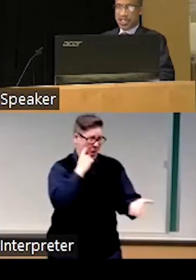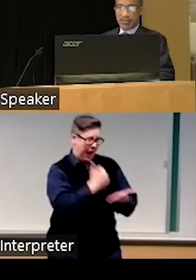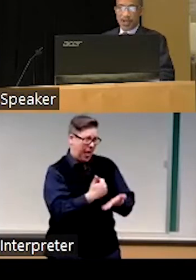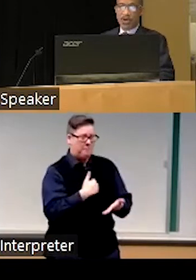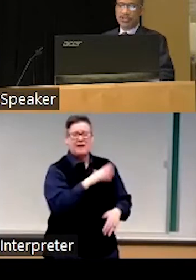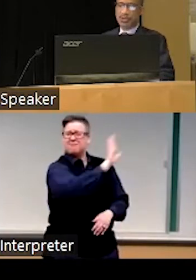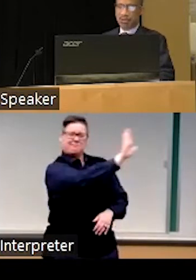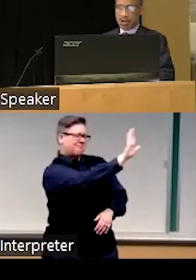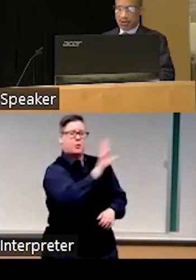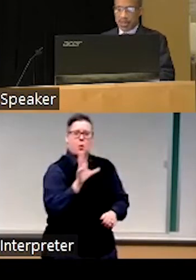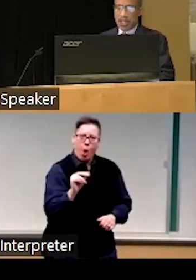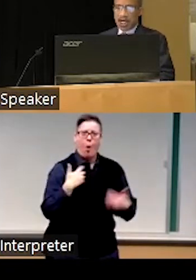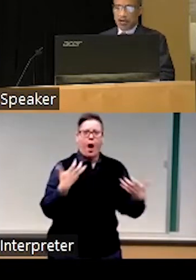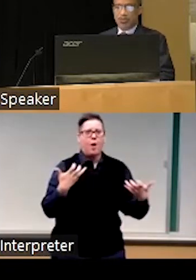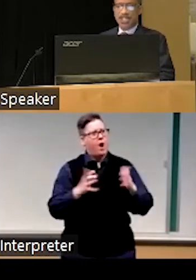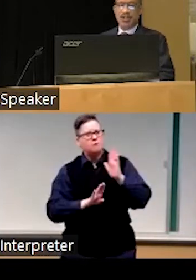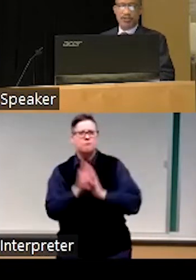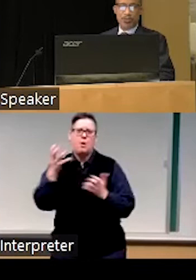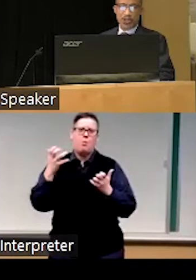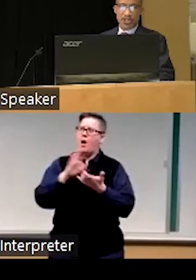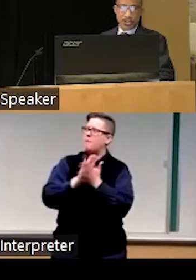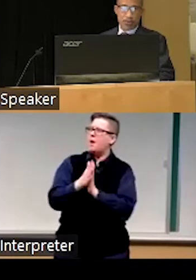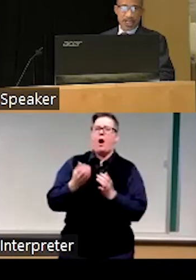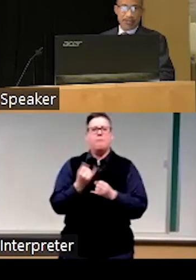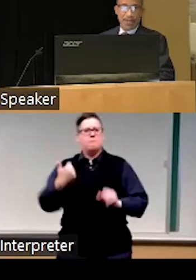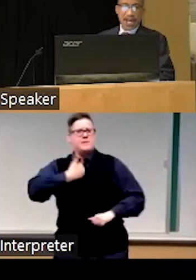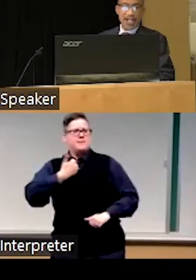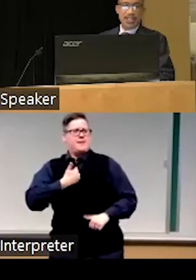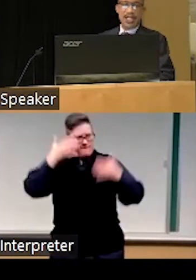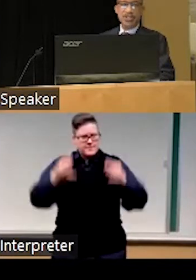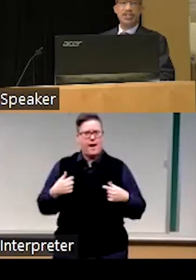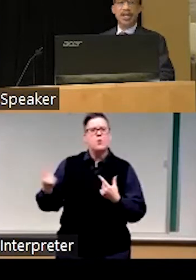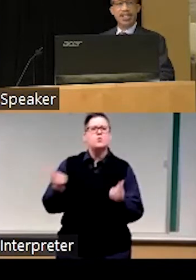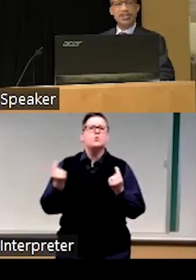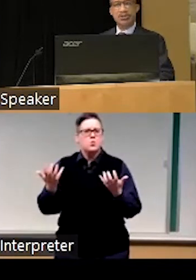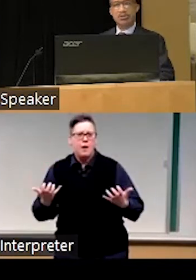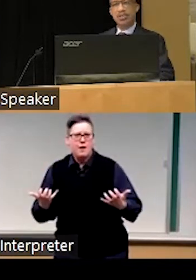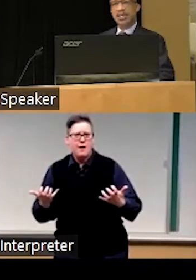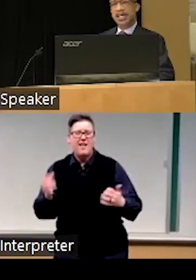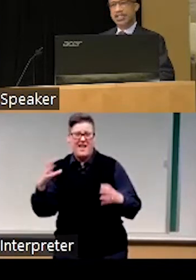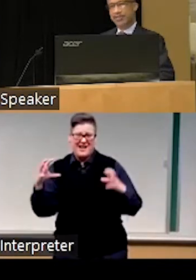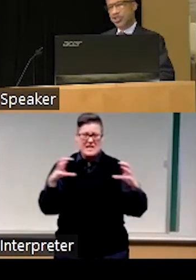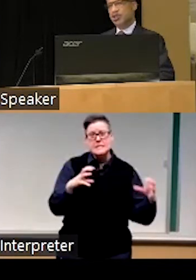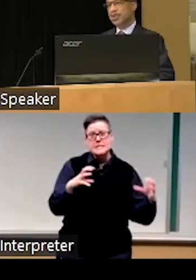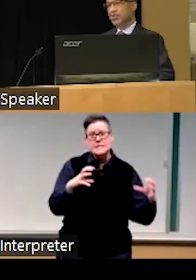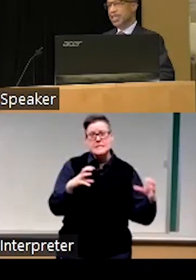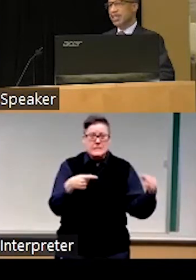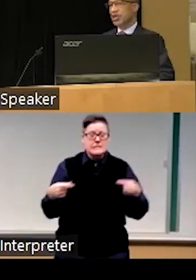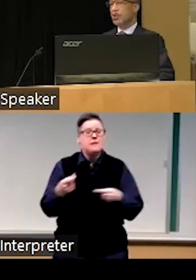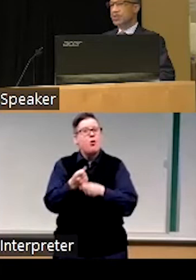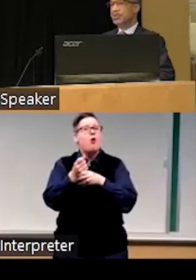achieve they wanted to grow to be self-determining and this tension led to a division between those